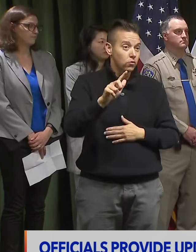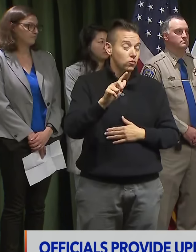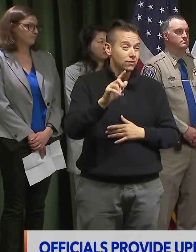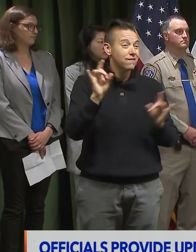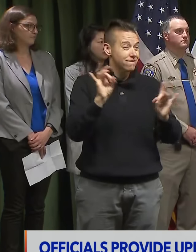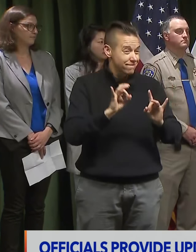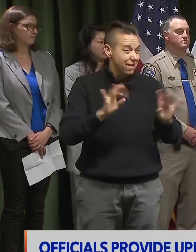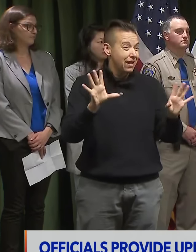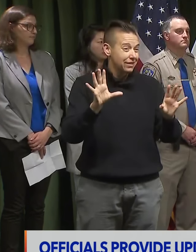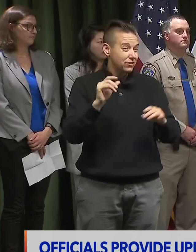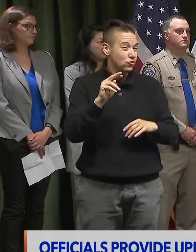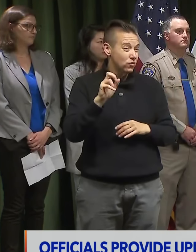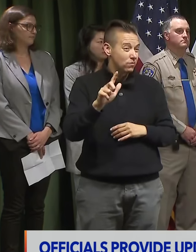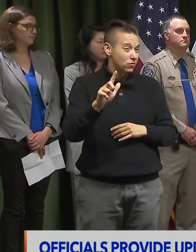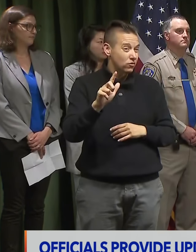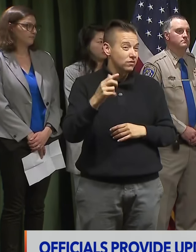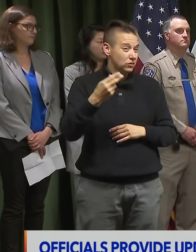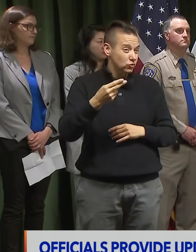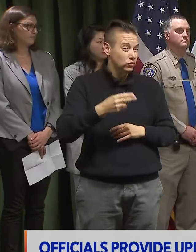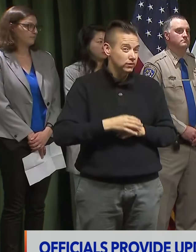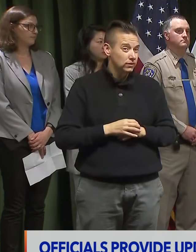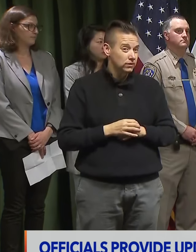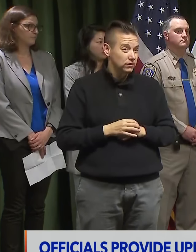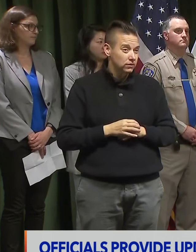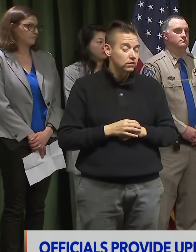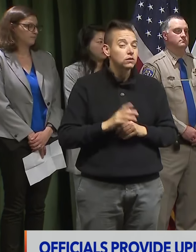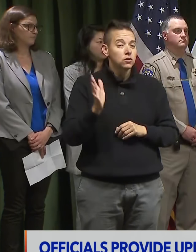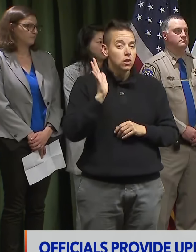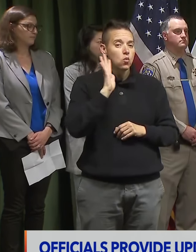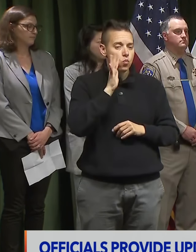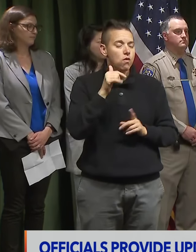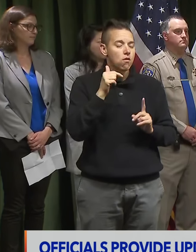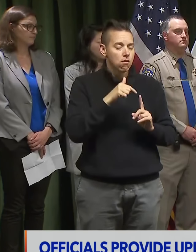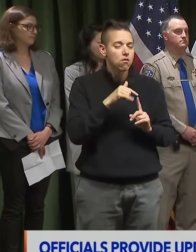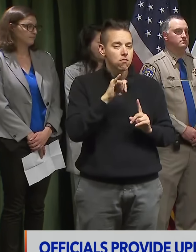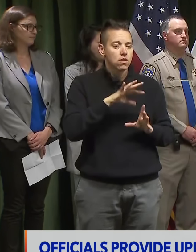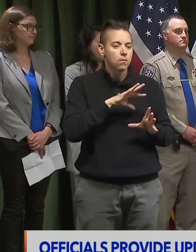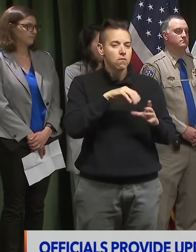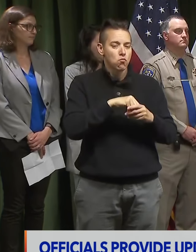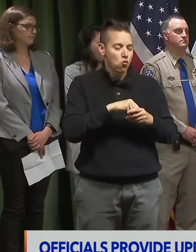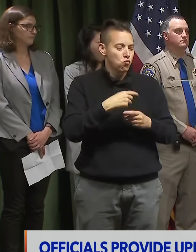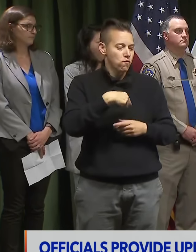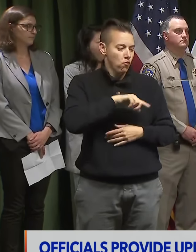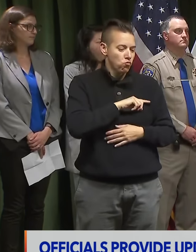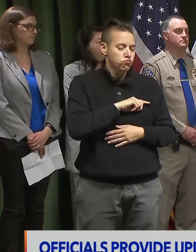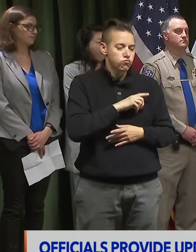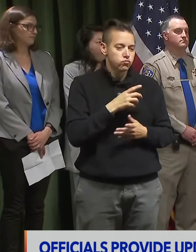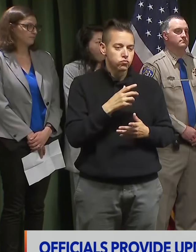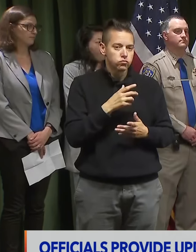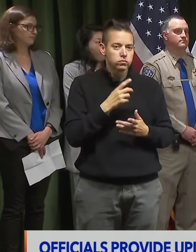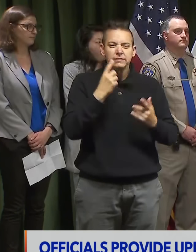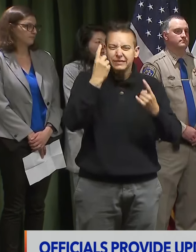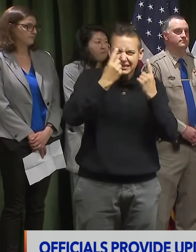THIS. THAT HE HAS A VERY EXTENSIVE CRIMINAL HISTORY. A